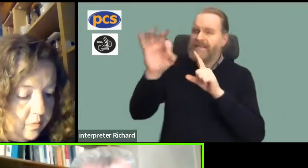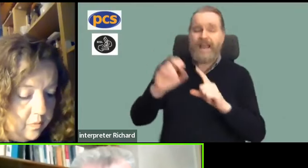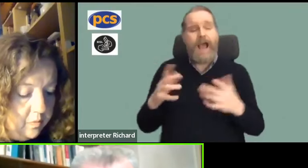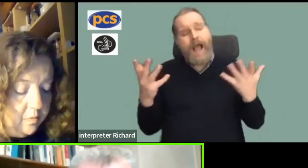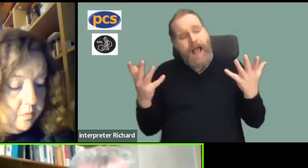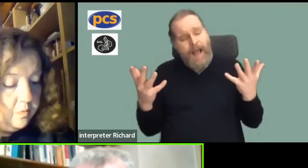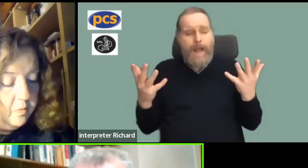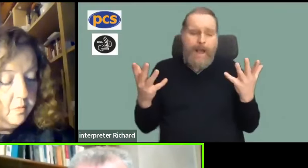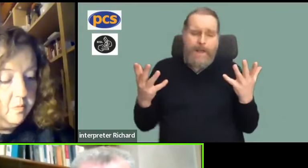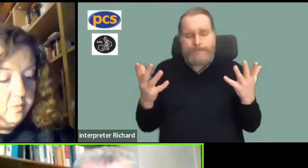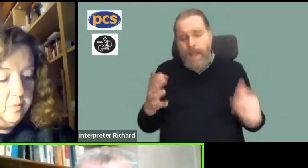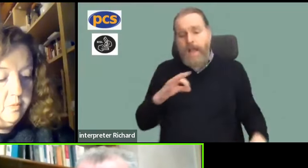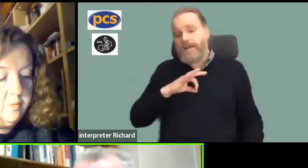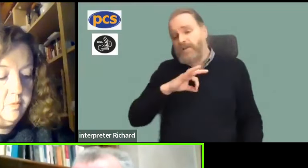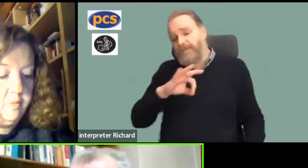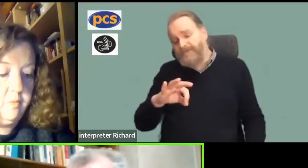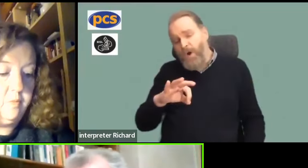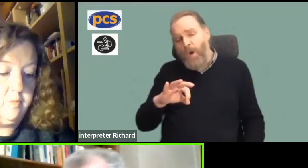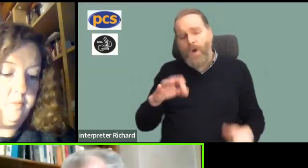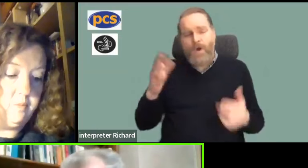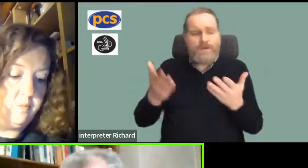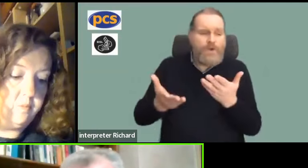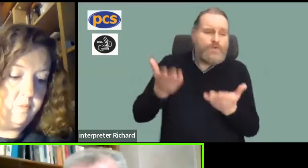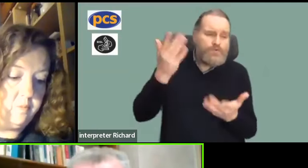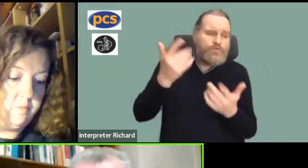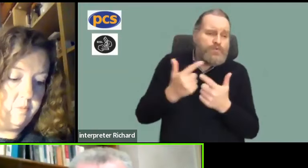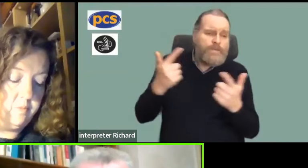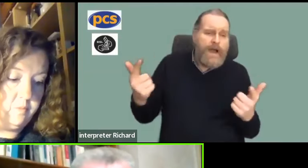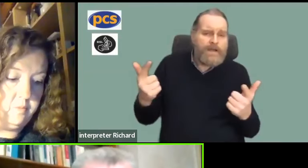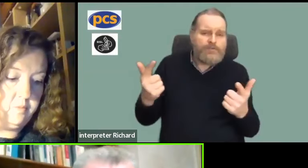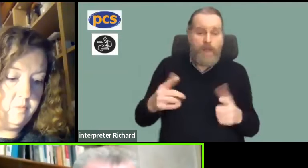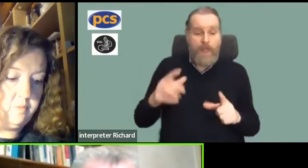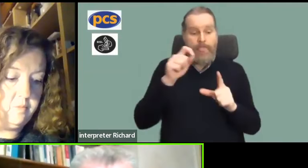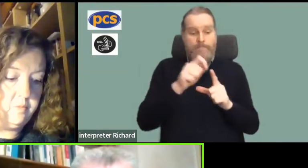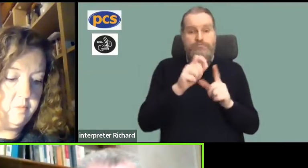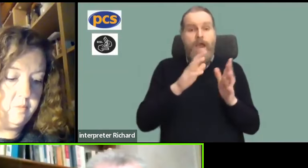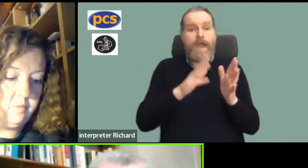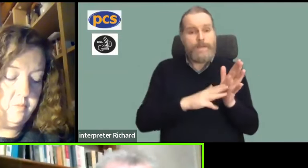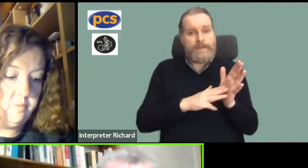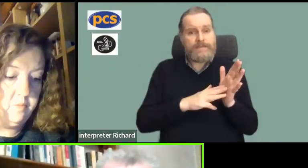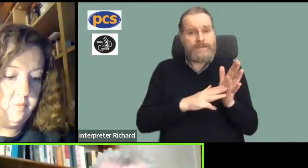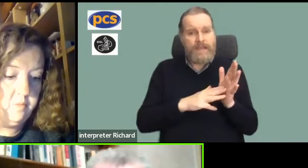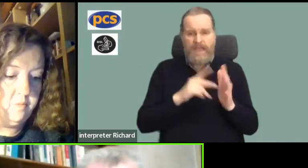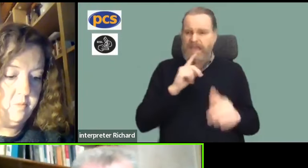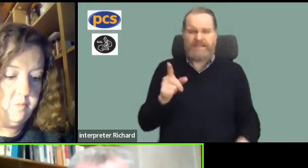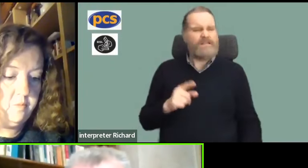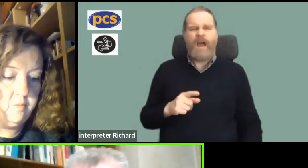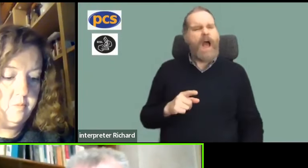s. Tell Tell everybody that they can't afford it and then and they say that re asking for too much , and richie , and richie soonerkers phrase